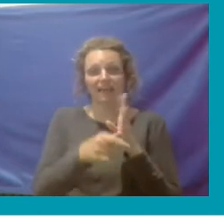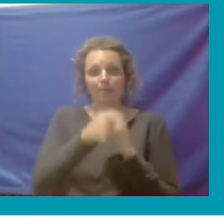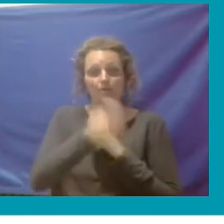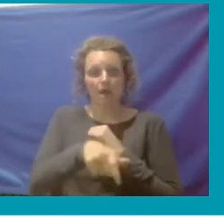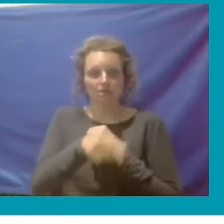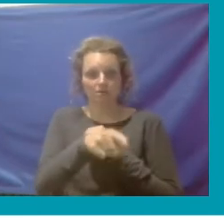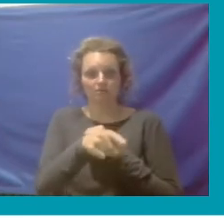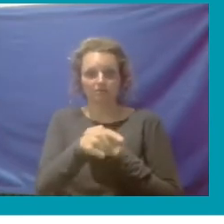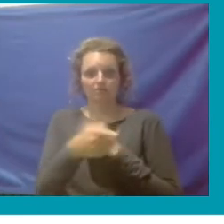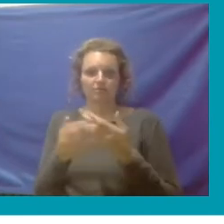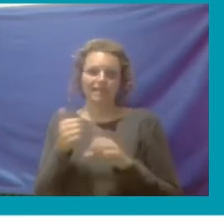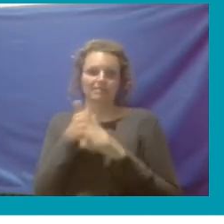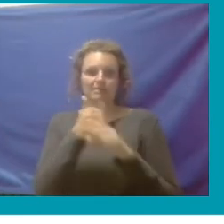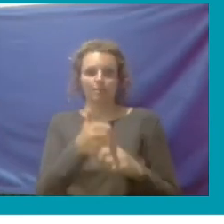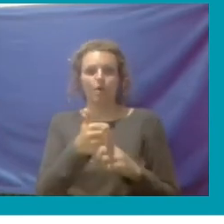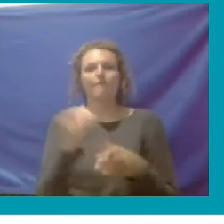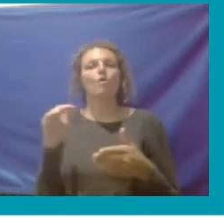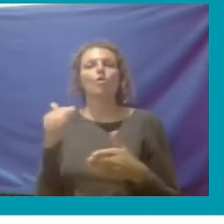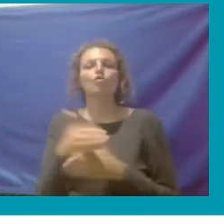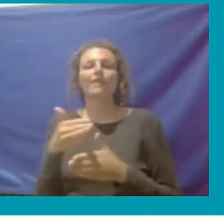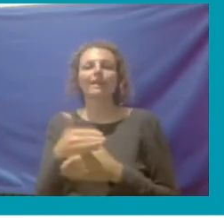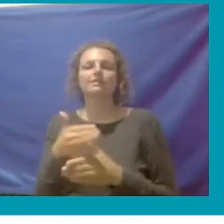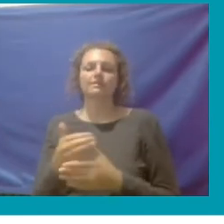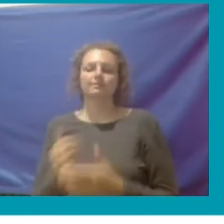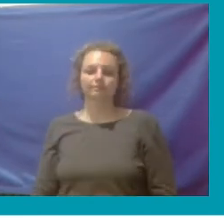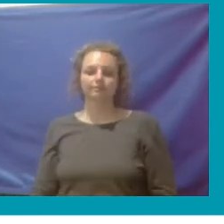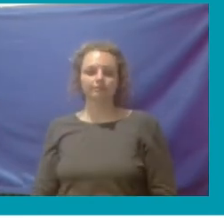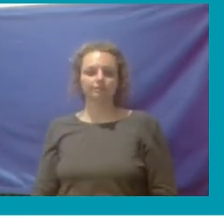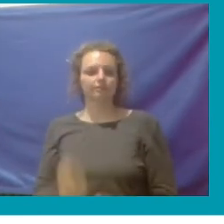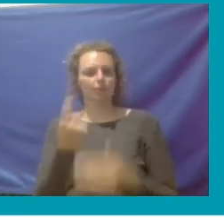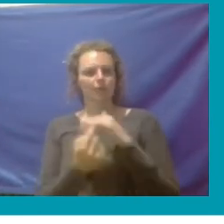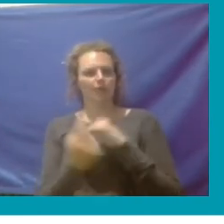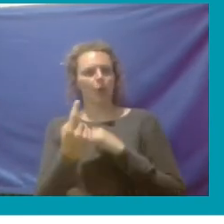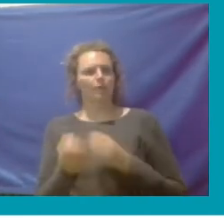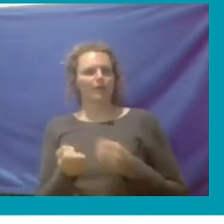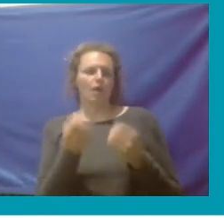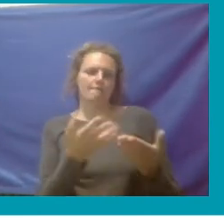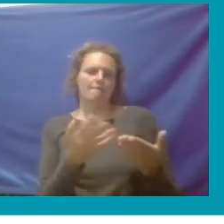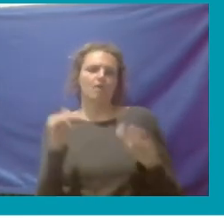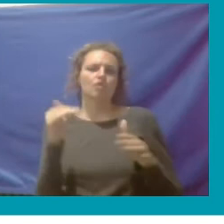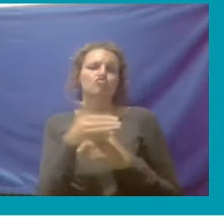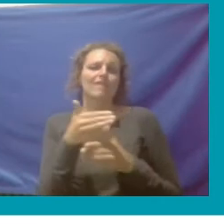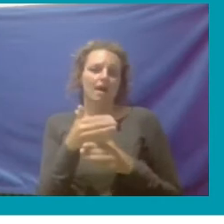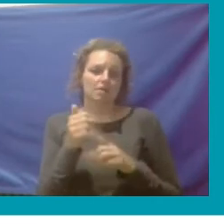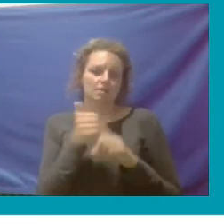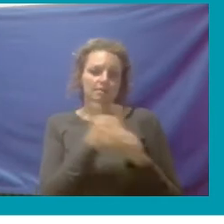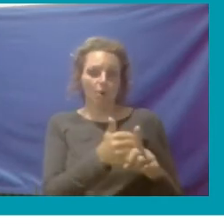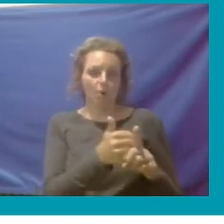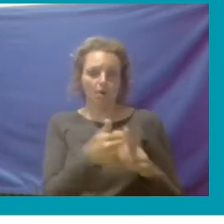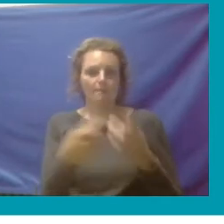but there are resource is on the Hive for other things that you might find useful. Whether it's support outside of careers,